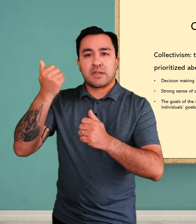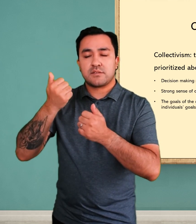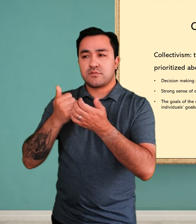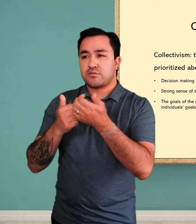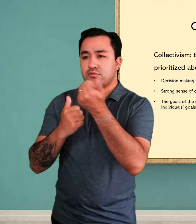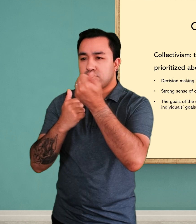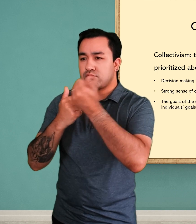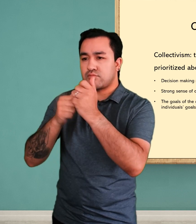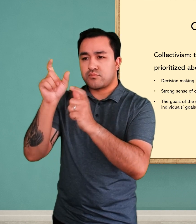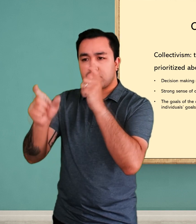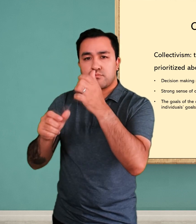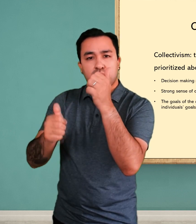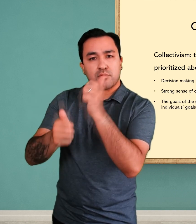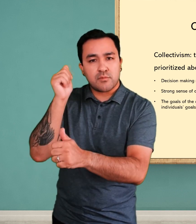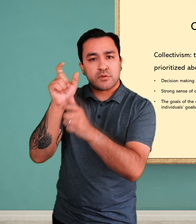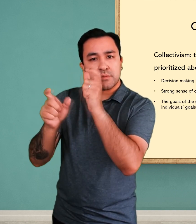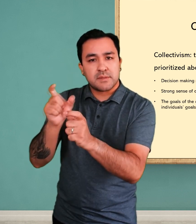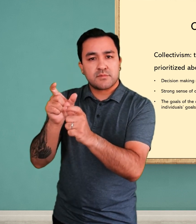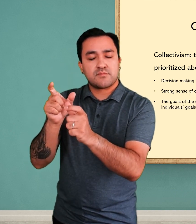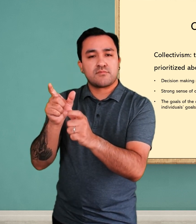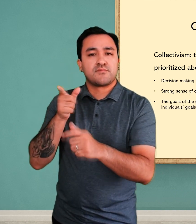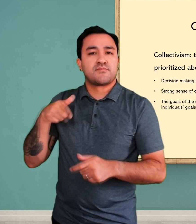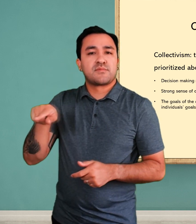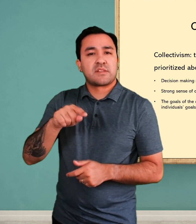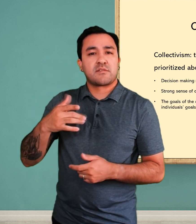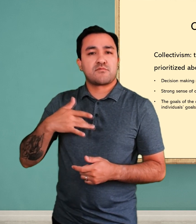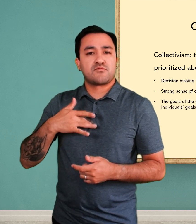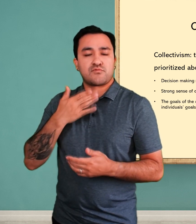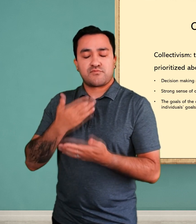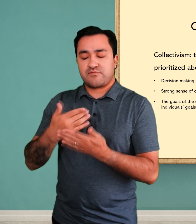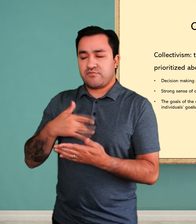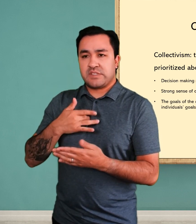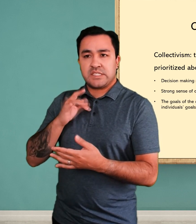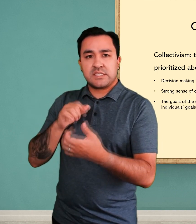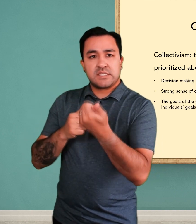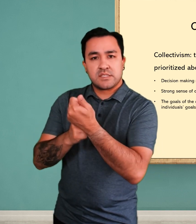known for their increased feelings of support, higher unity, and a stronger sense of empathy.